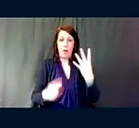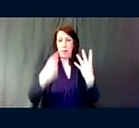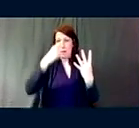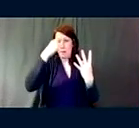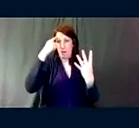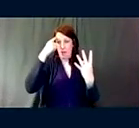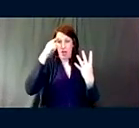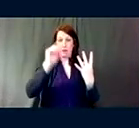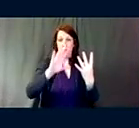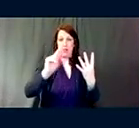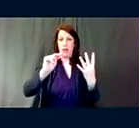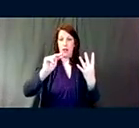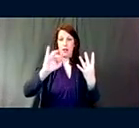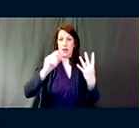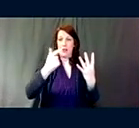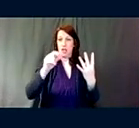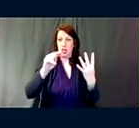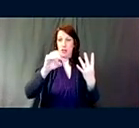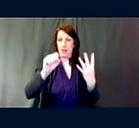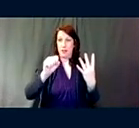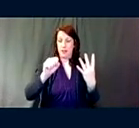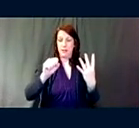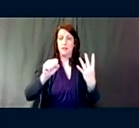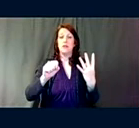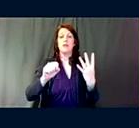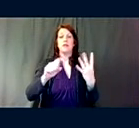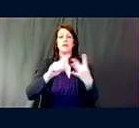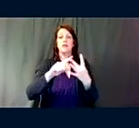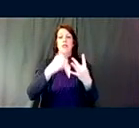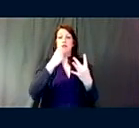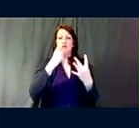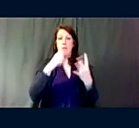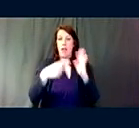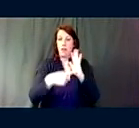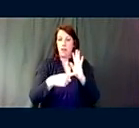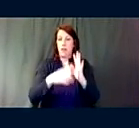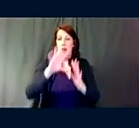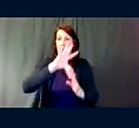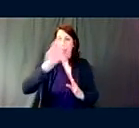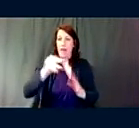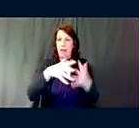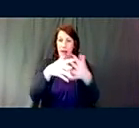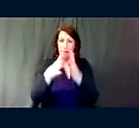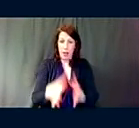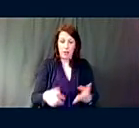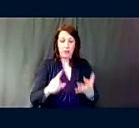DISTRIBUTION OF GENETIC